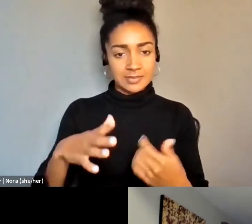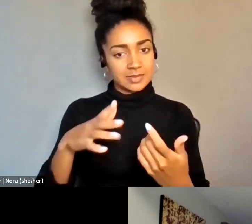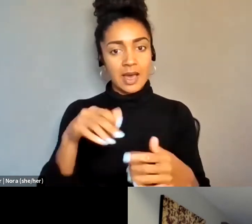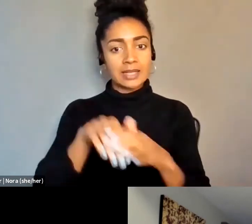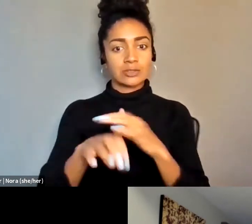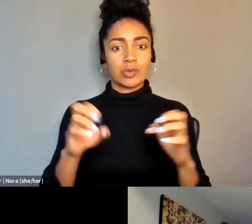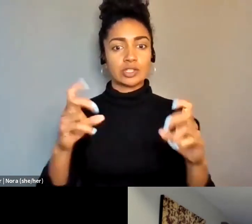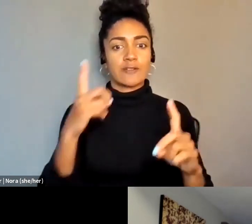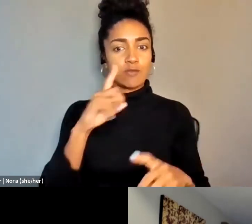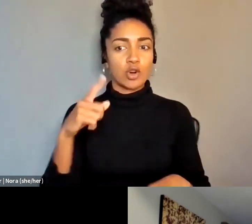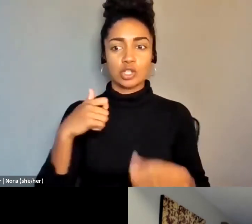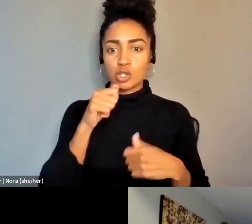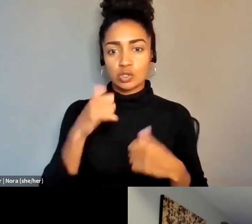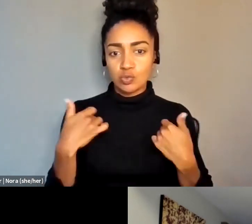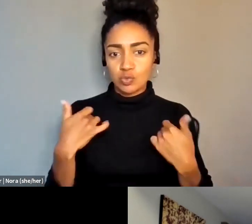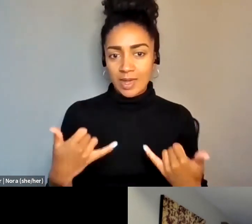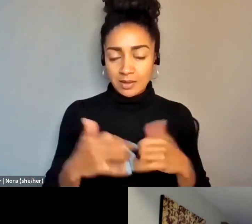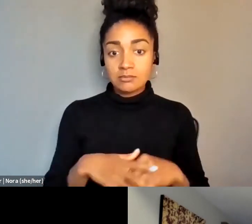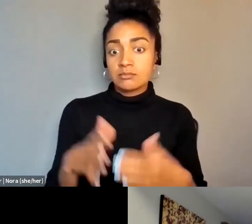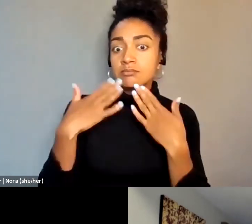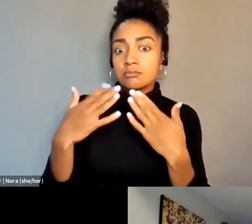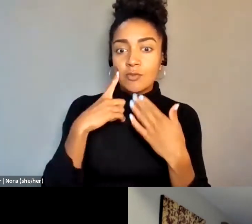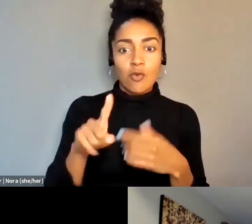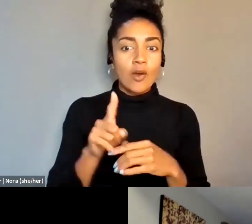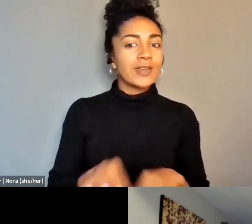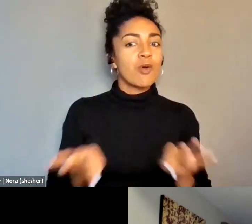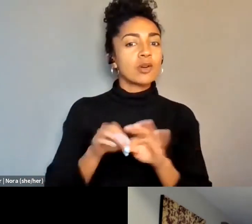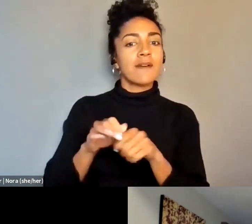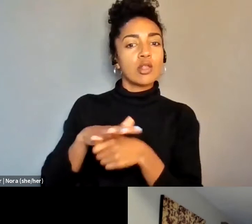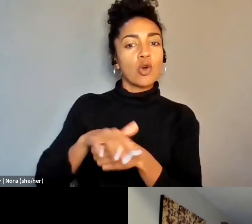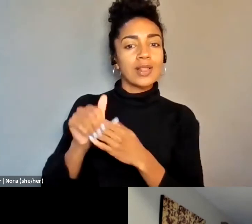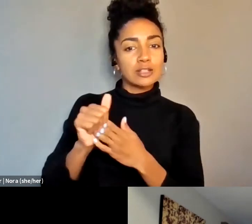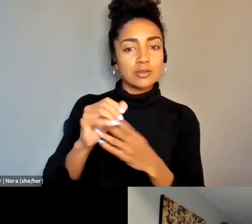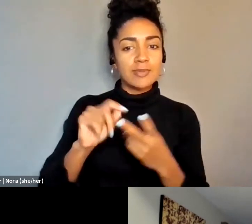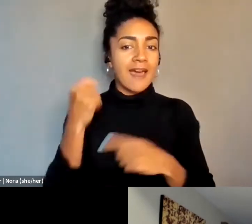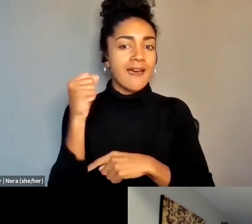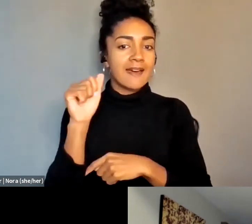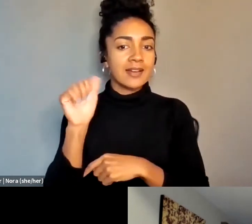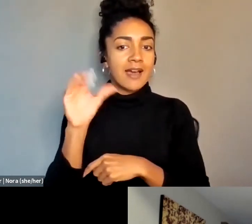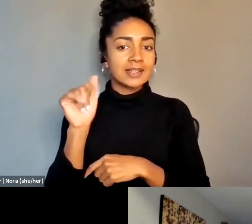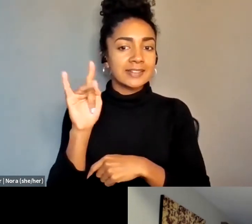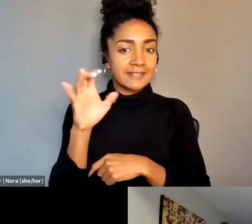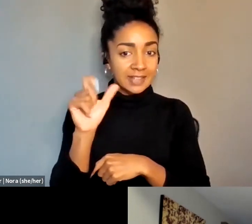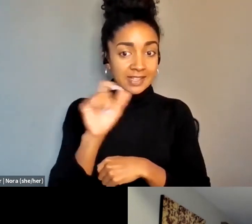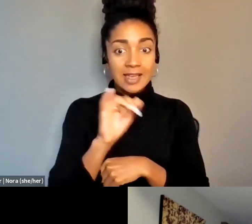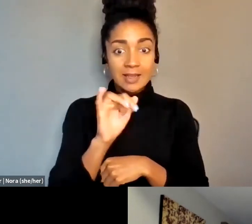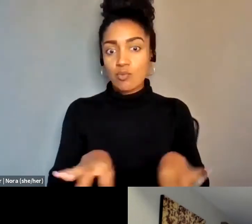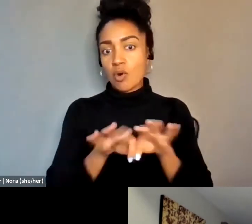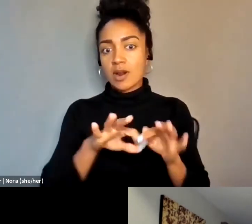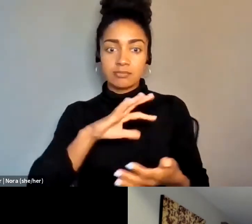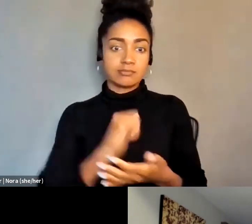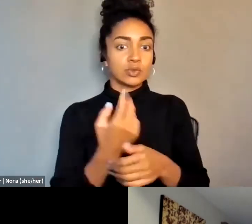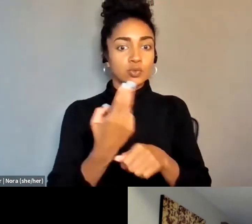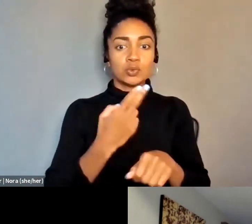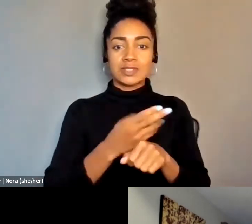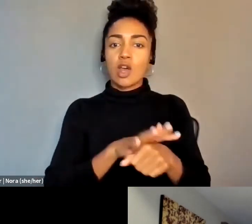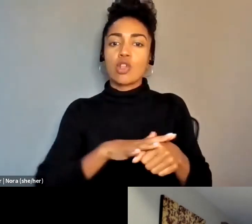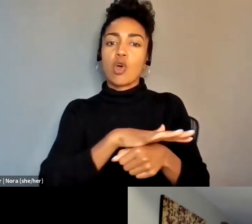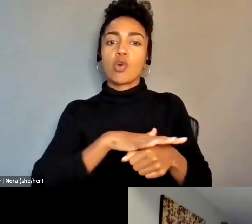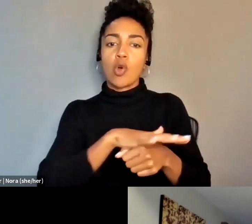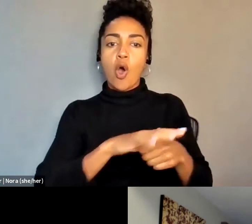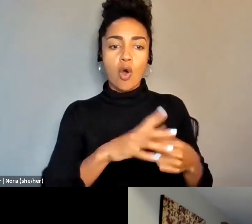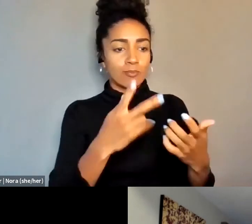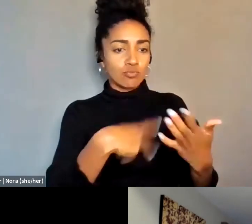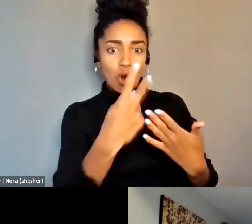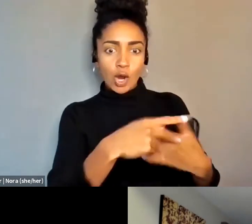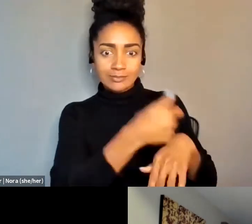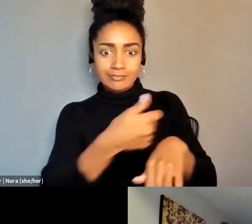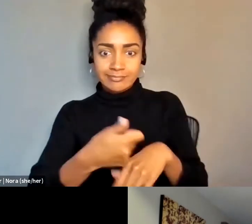term to respond quickly to the changing circumstances